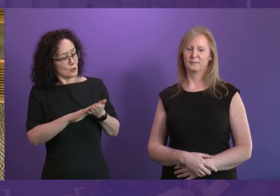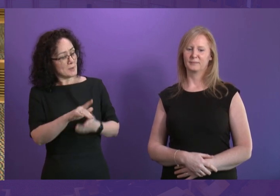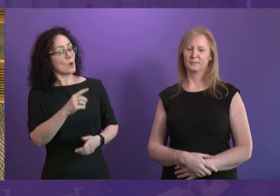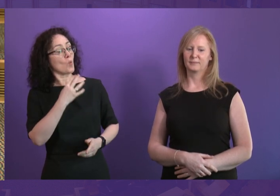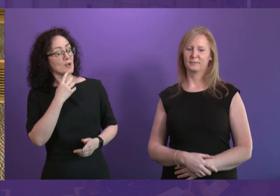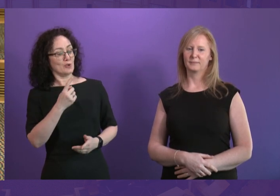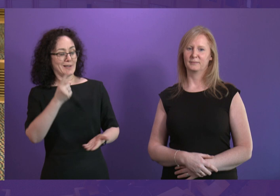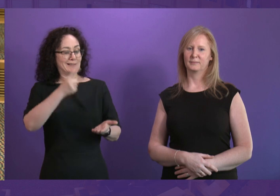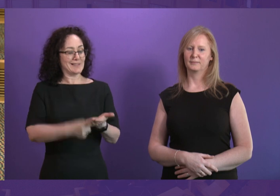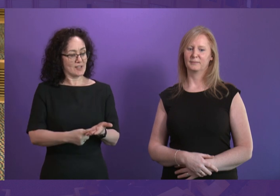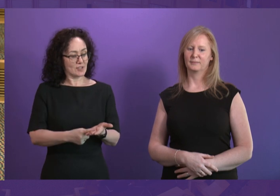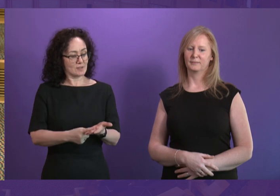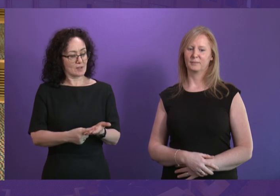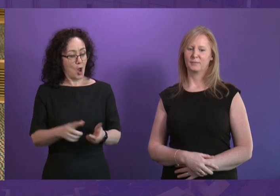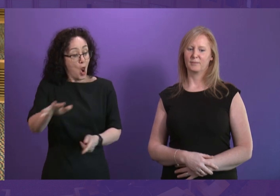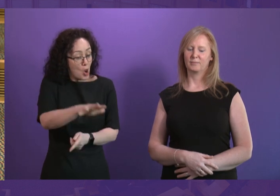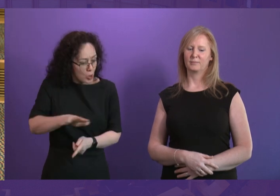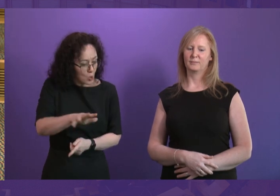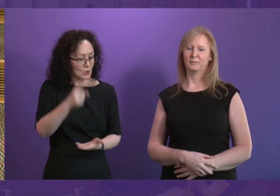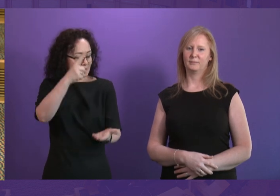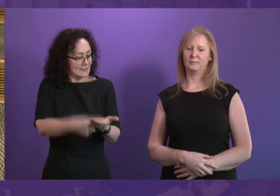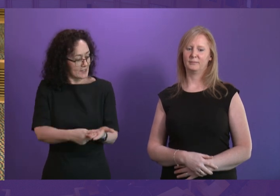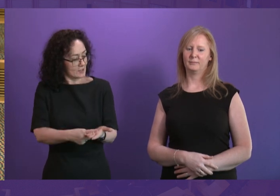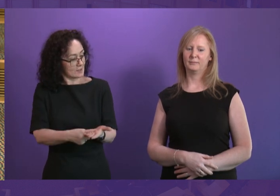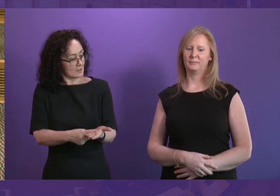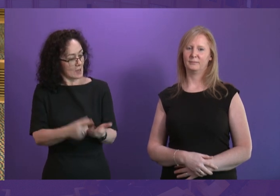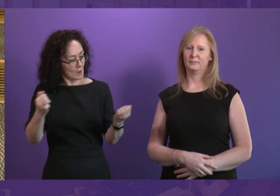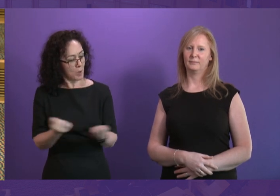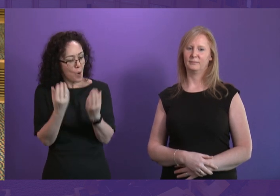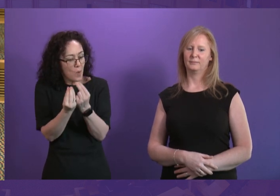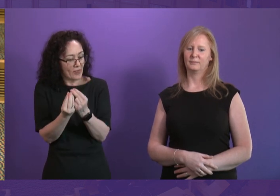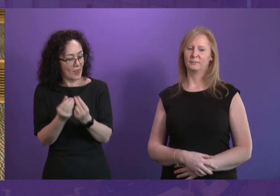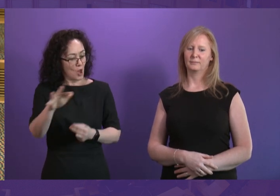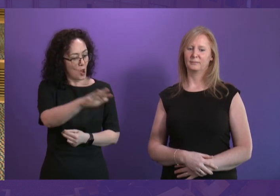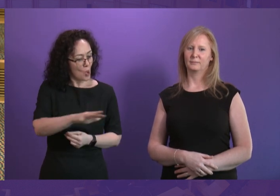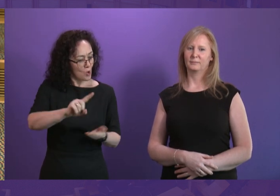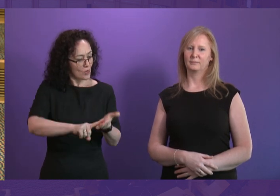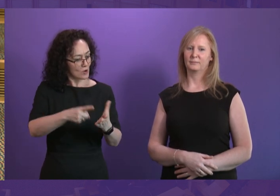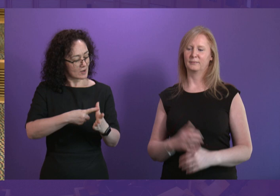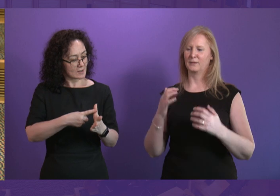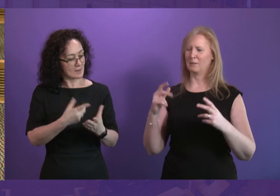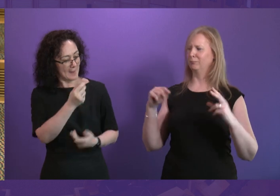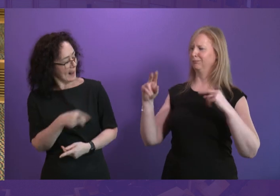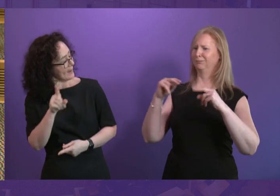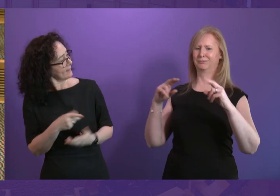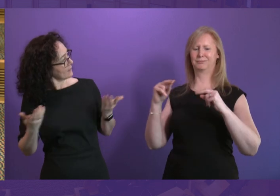“decisions ... taken as locally as possible”, and by power lying “with politicians elected as locally as possible.”